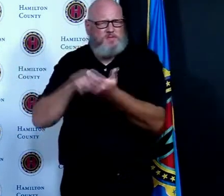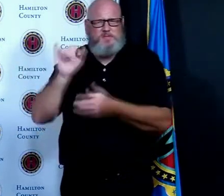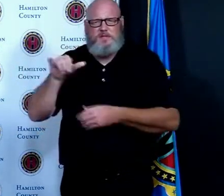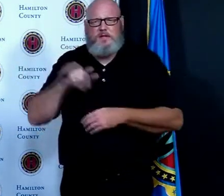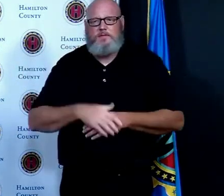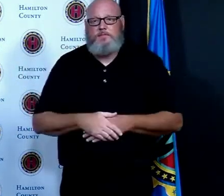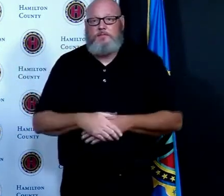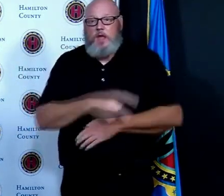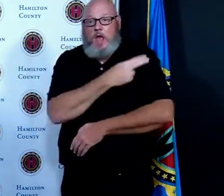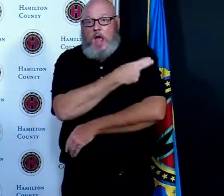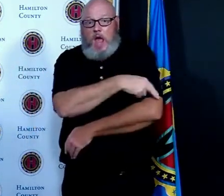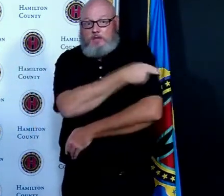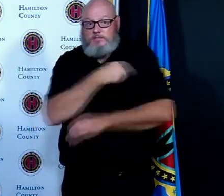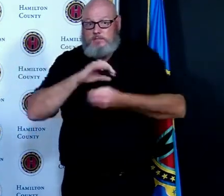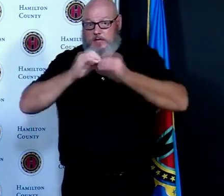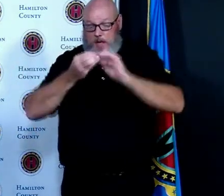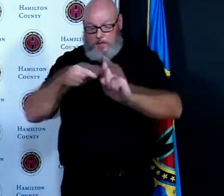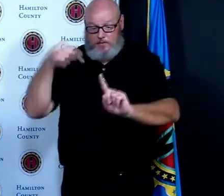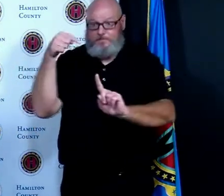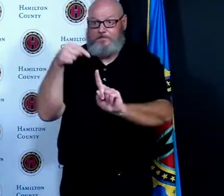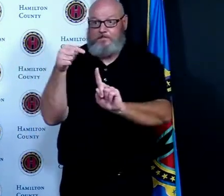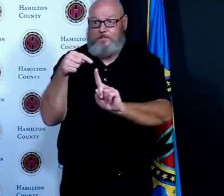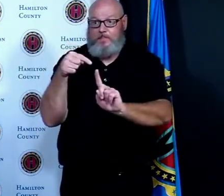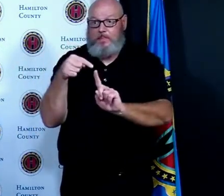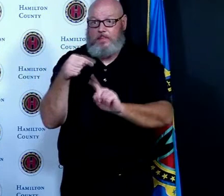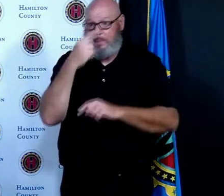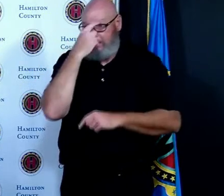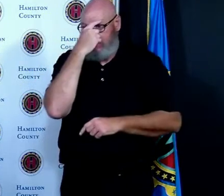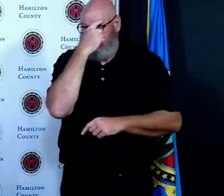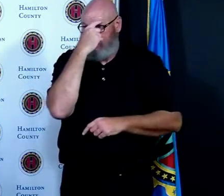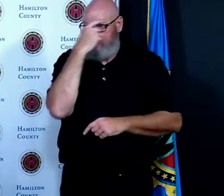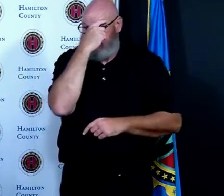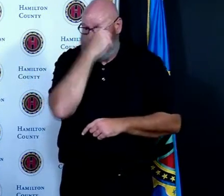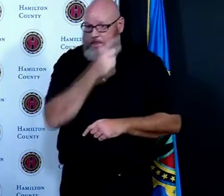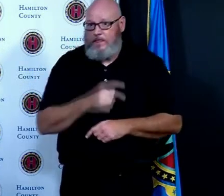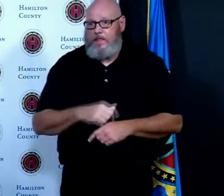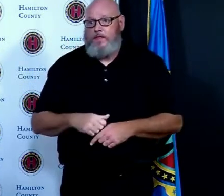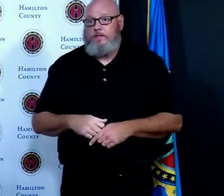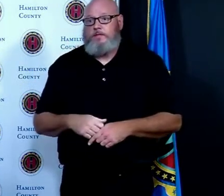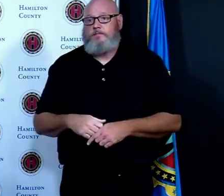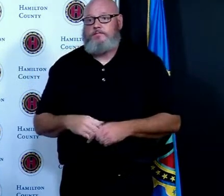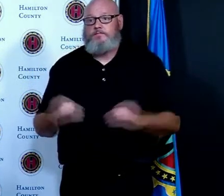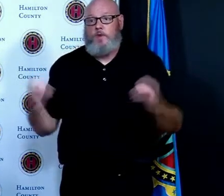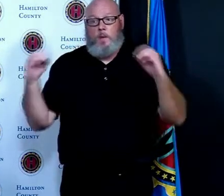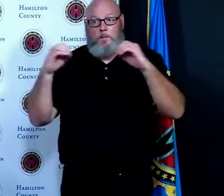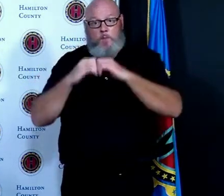you are correct in saying that the number of tests performed will show an increase in cases if we're